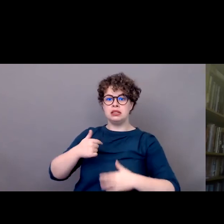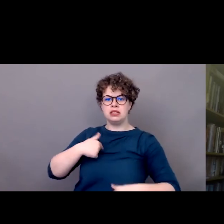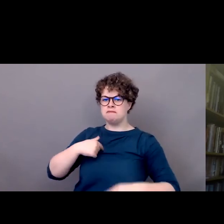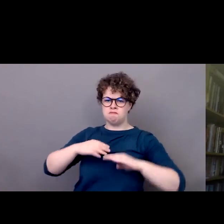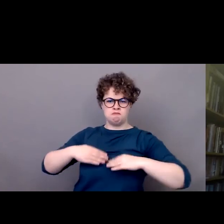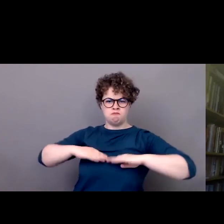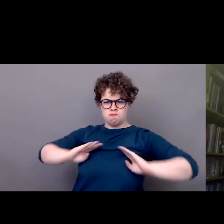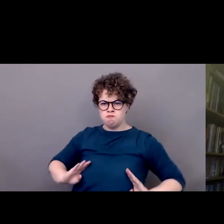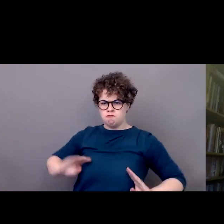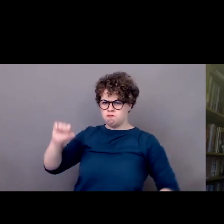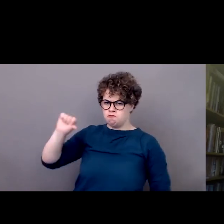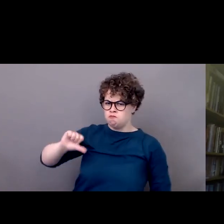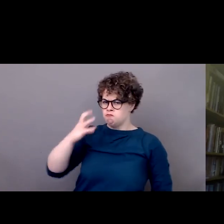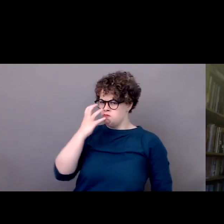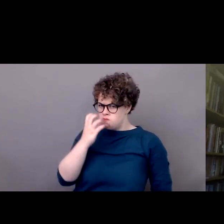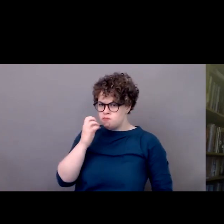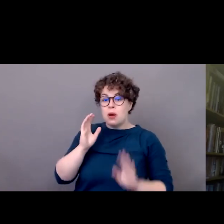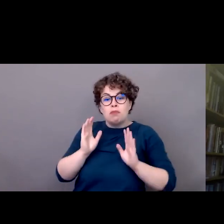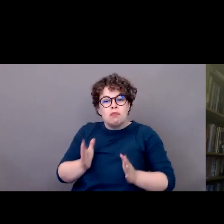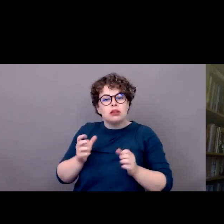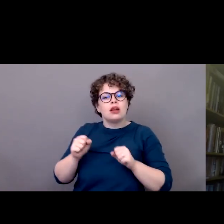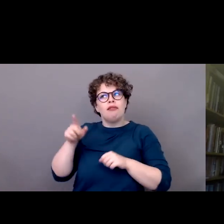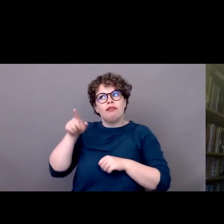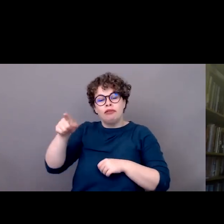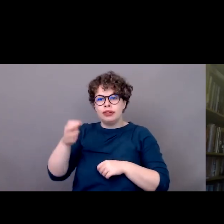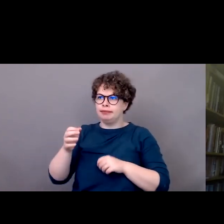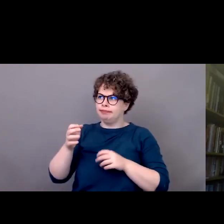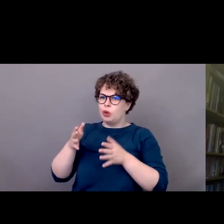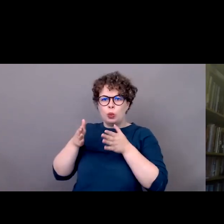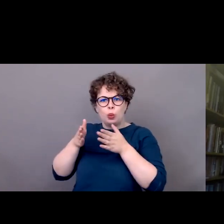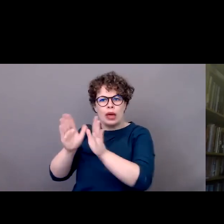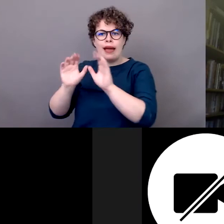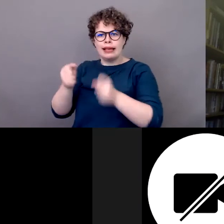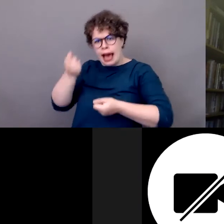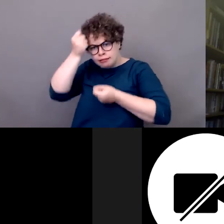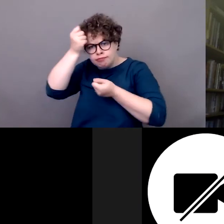information. Where we get a lot of demands by the sector is how to make the feedbacks